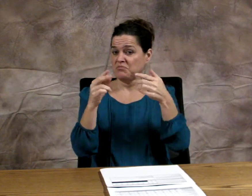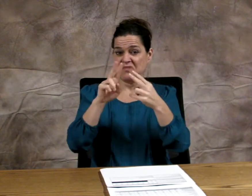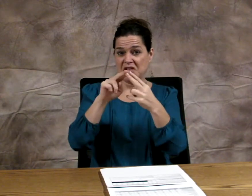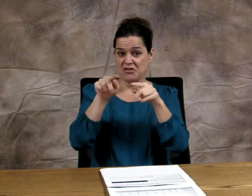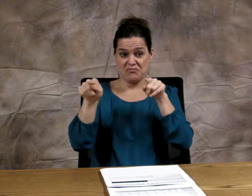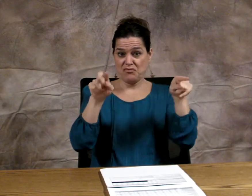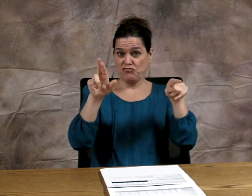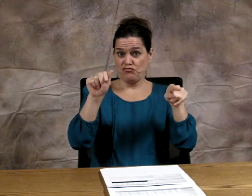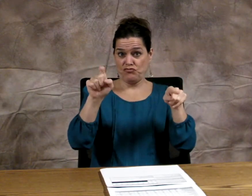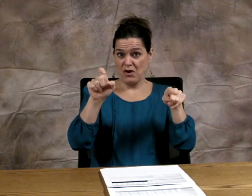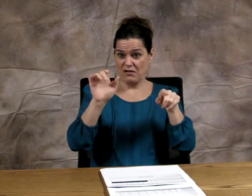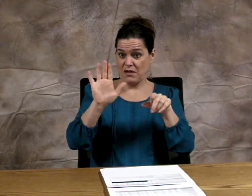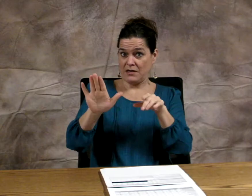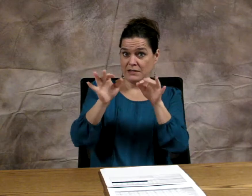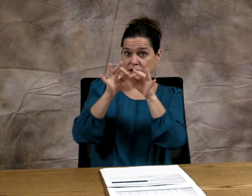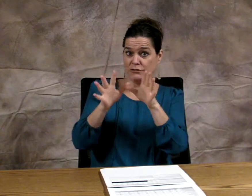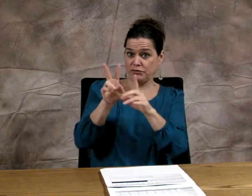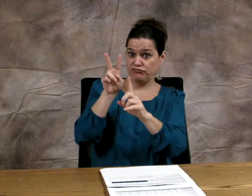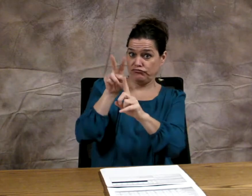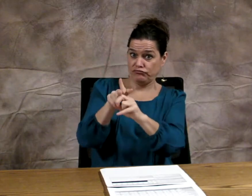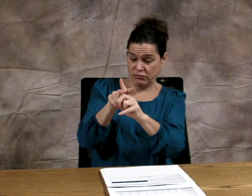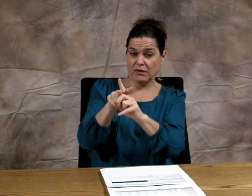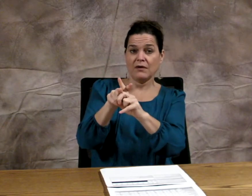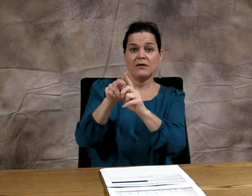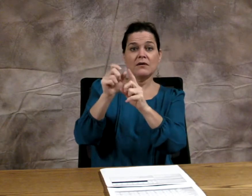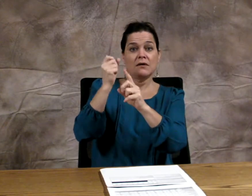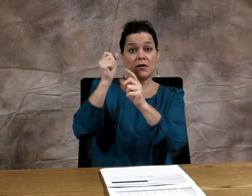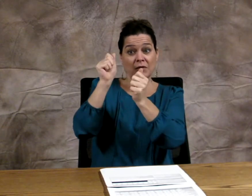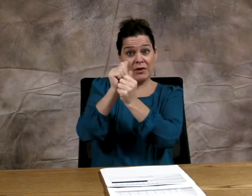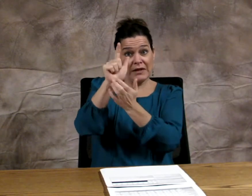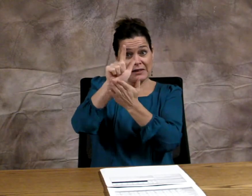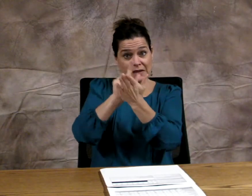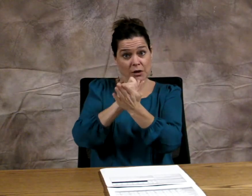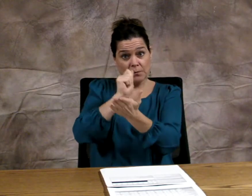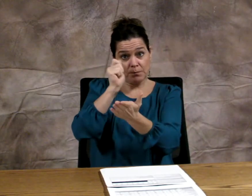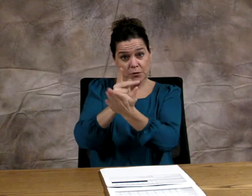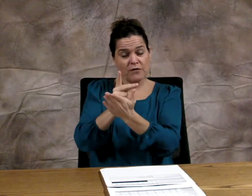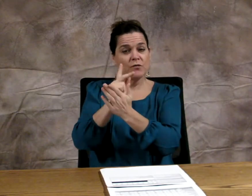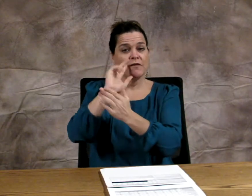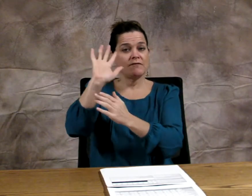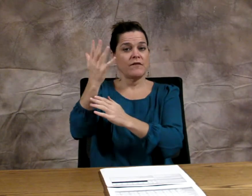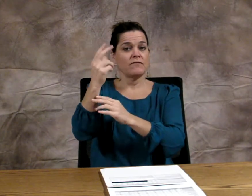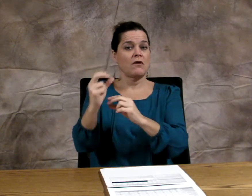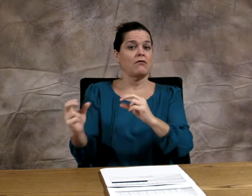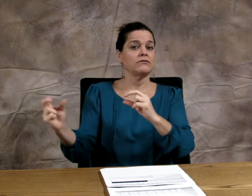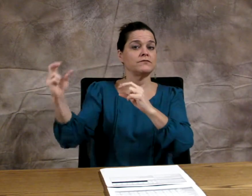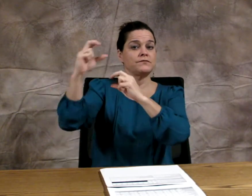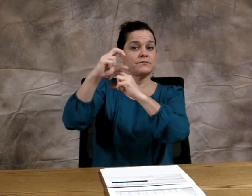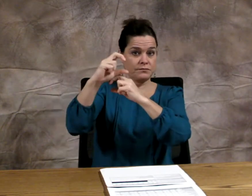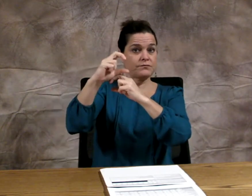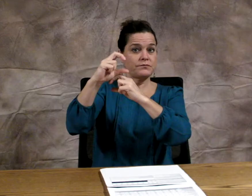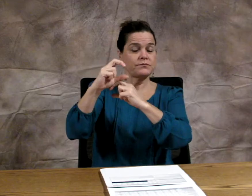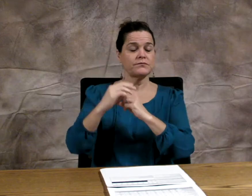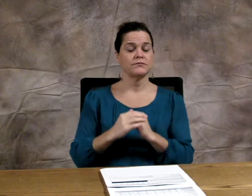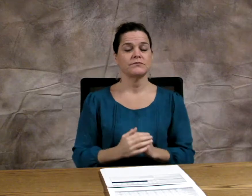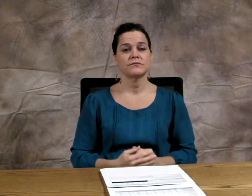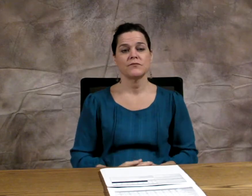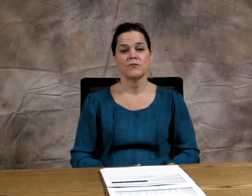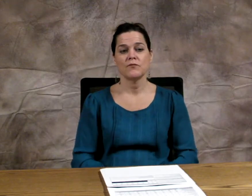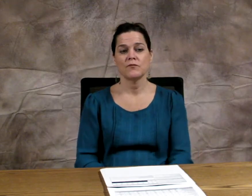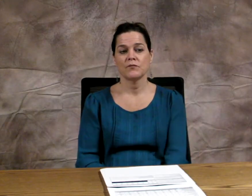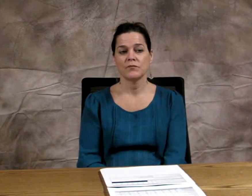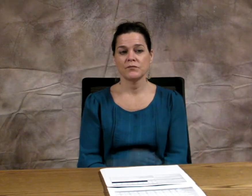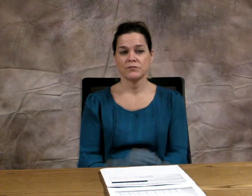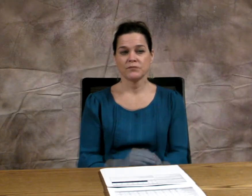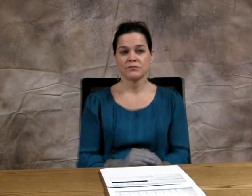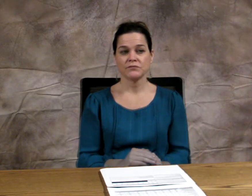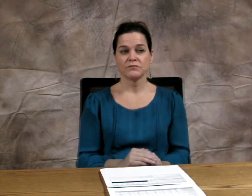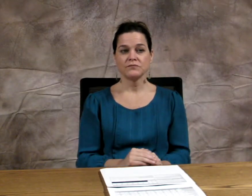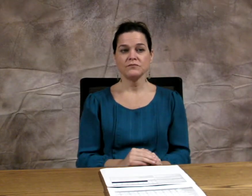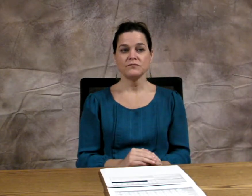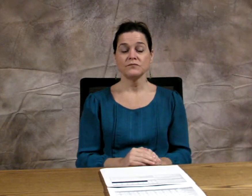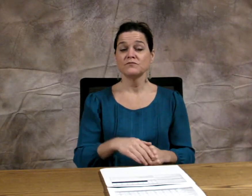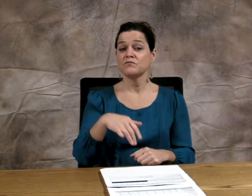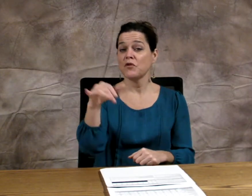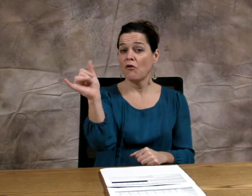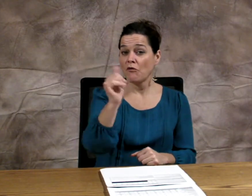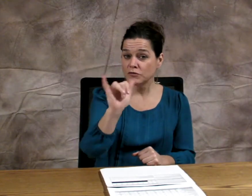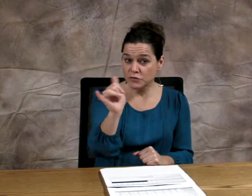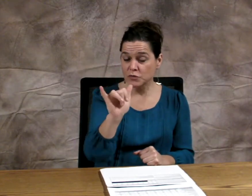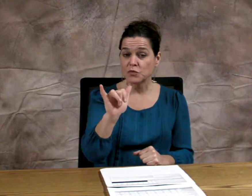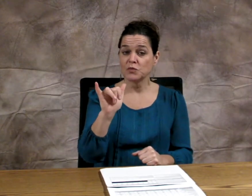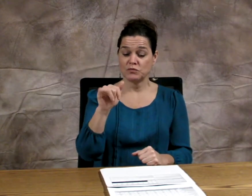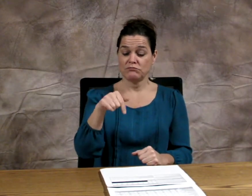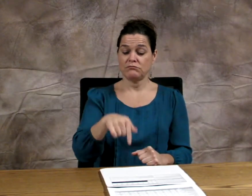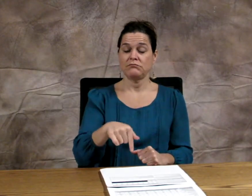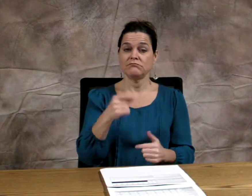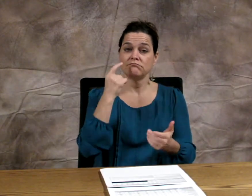If legally approved, they will receive a five dollar rate increase from their base rate.